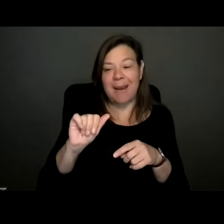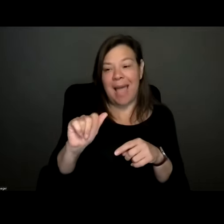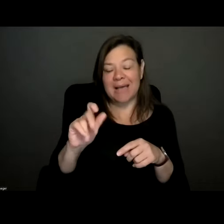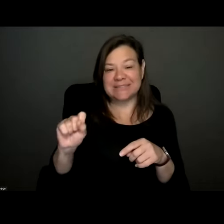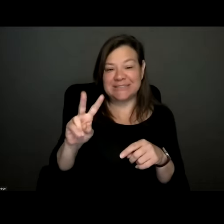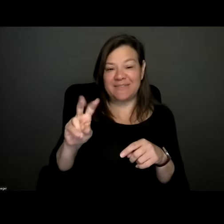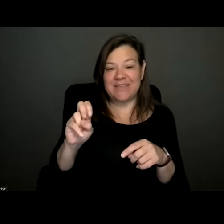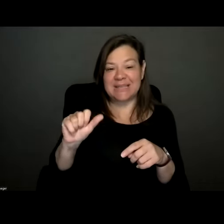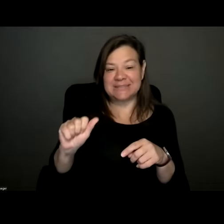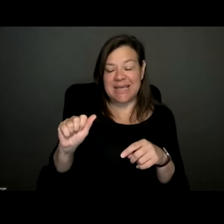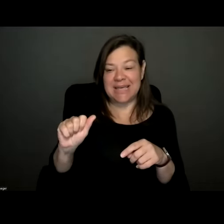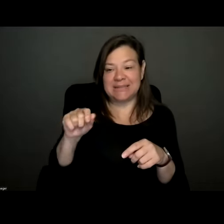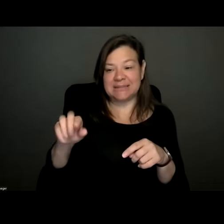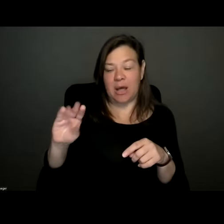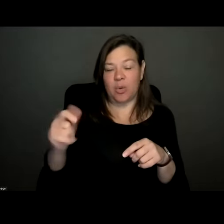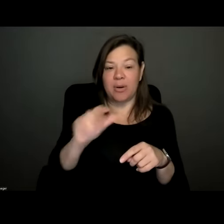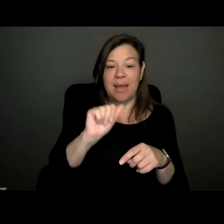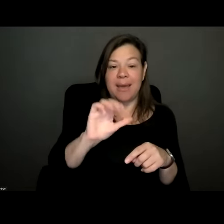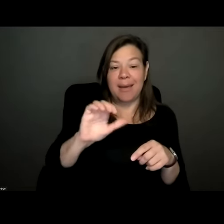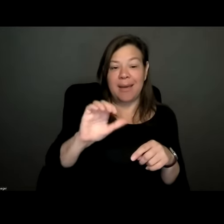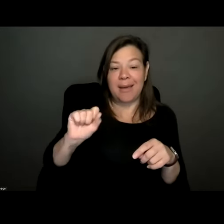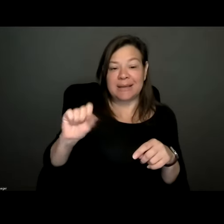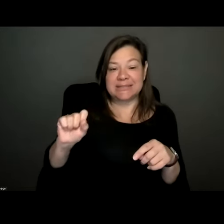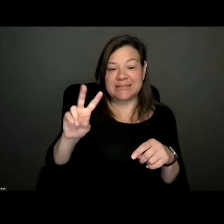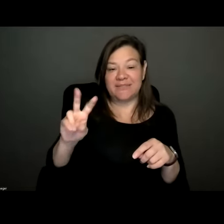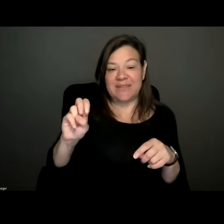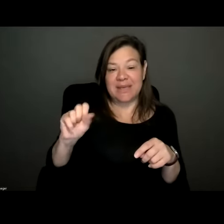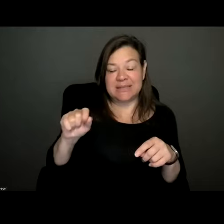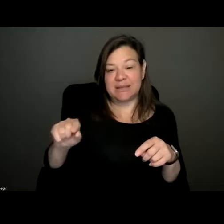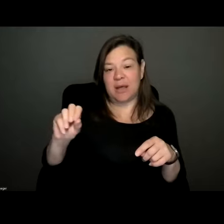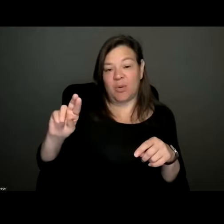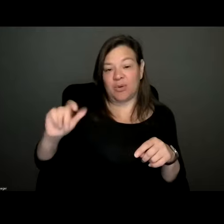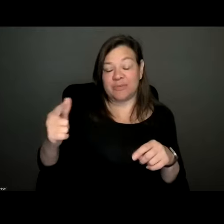That's A-C-C-E-S-S vsa.org. Until next time.